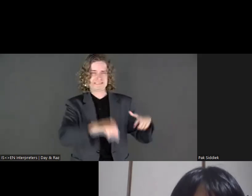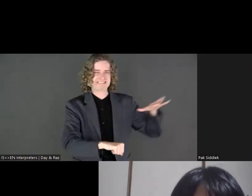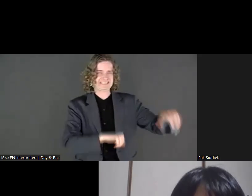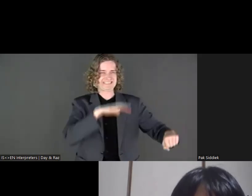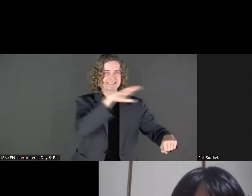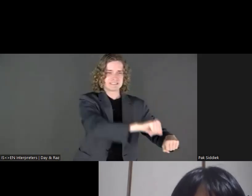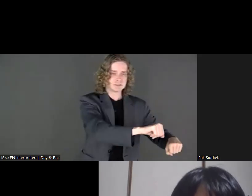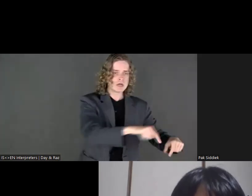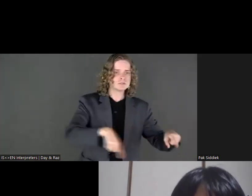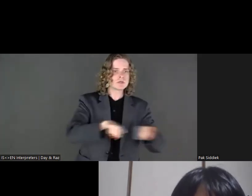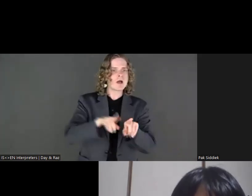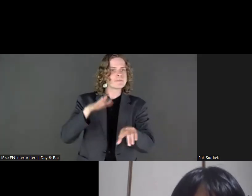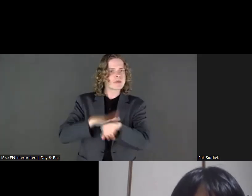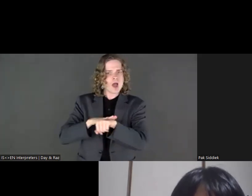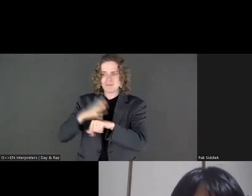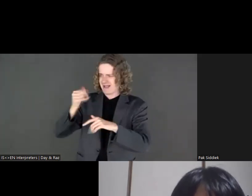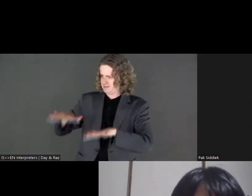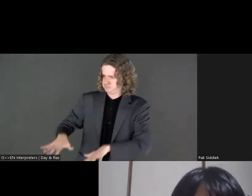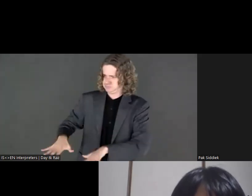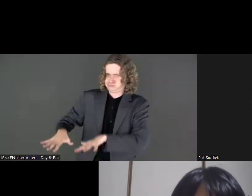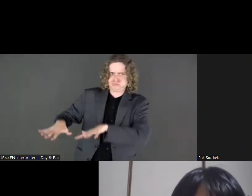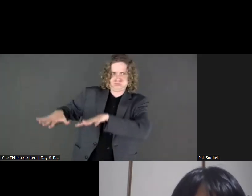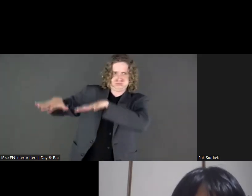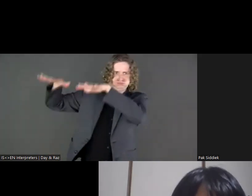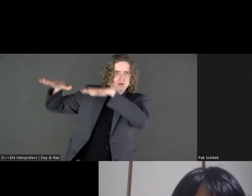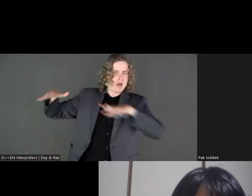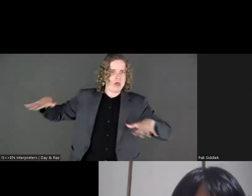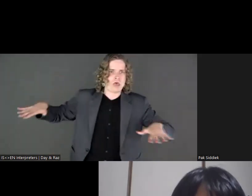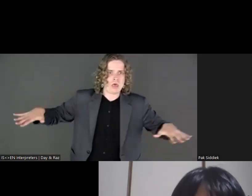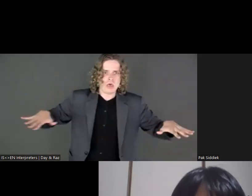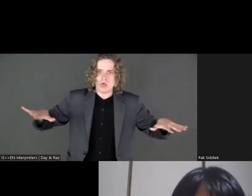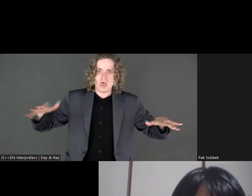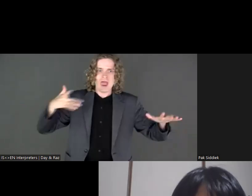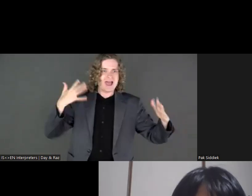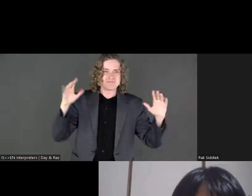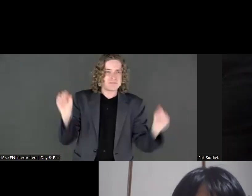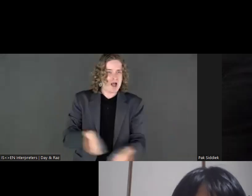we managed to gain, especially the experience for the NGOs for the people with disabilities.